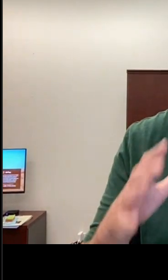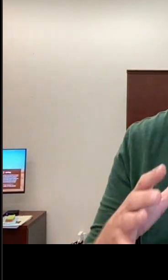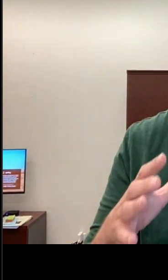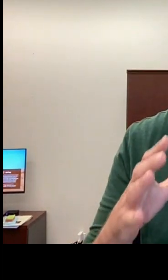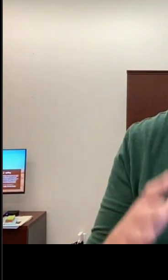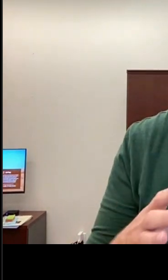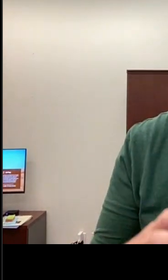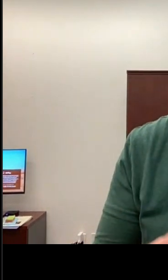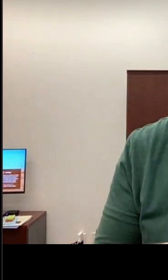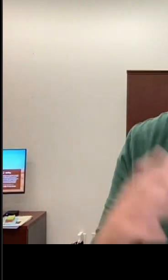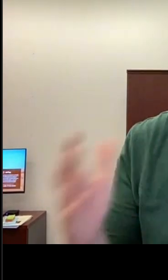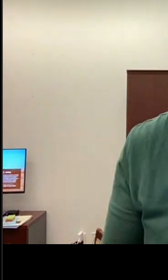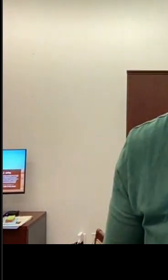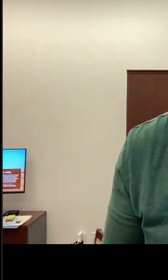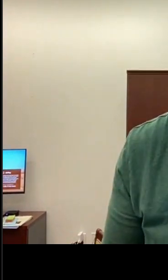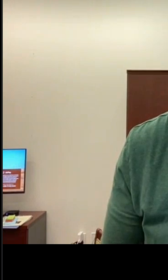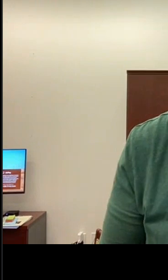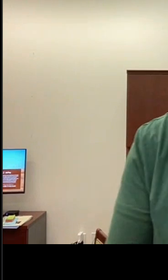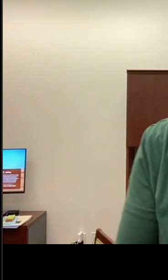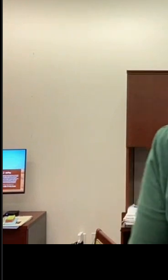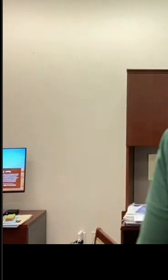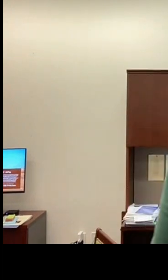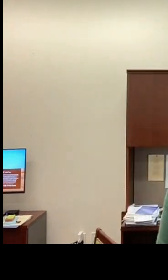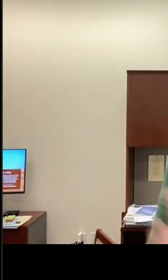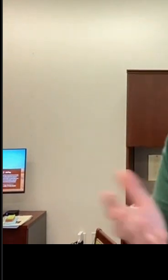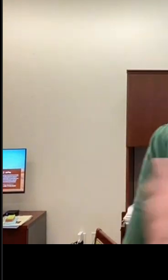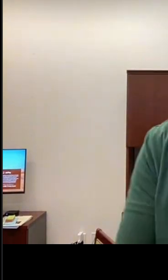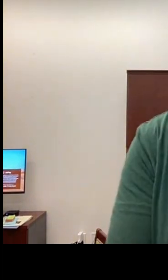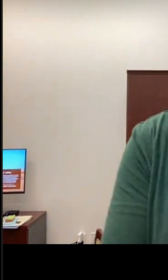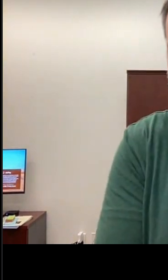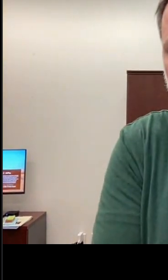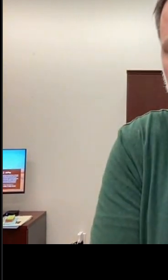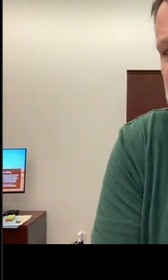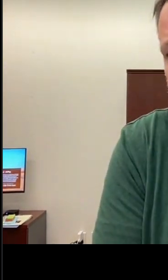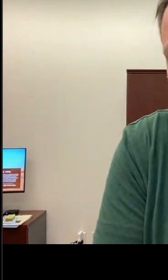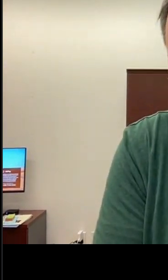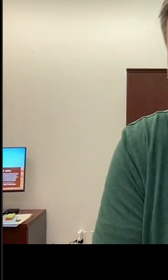teach them to do this better for every student. Hopefully it is a helpful framework and reflection